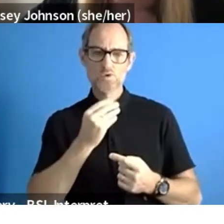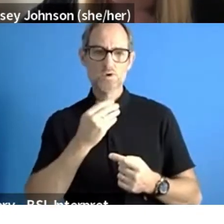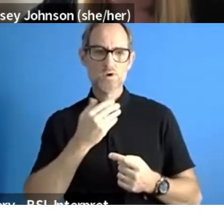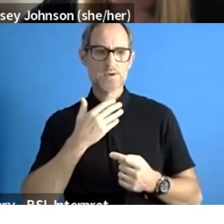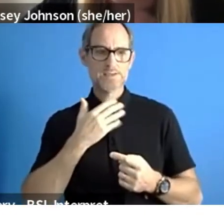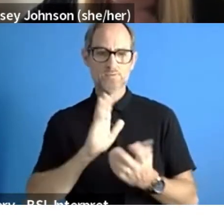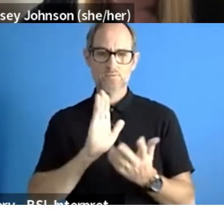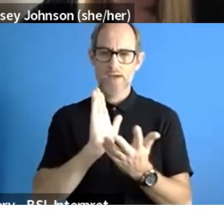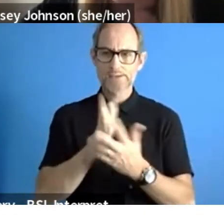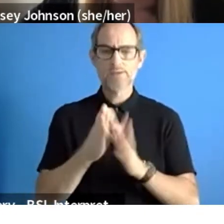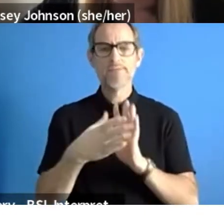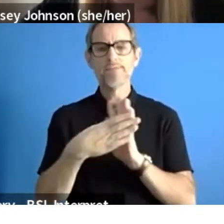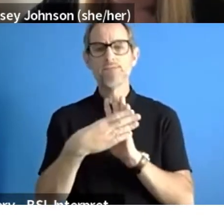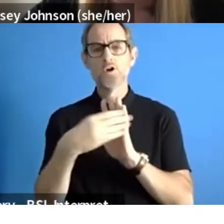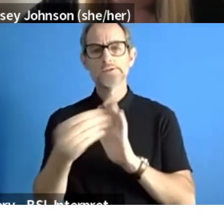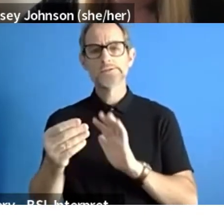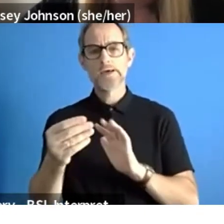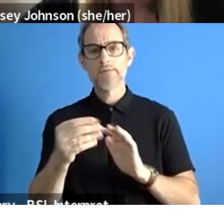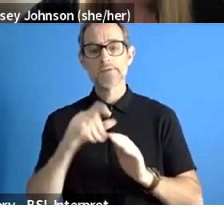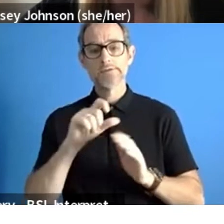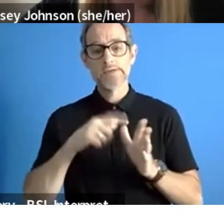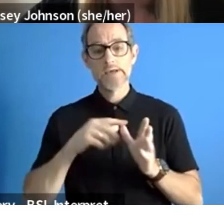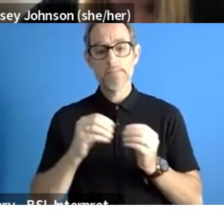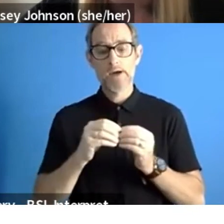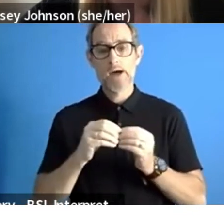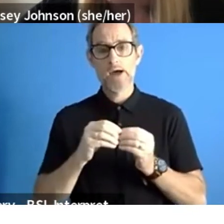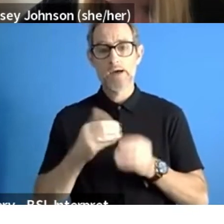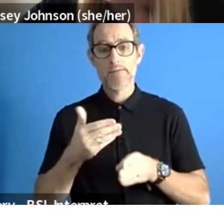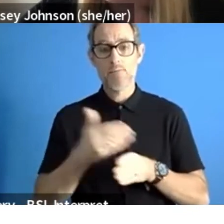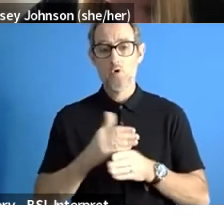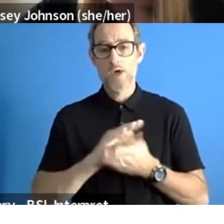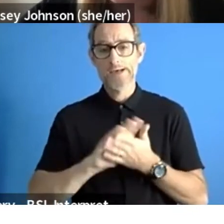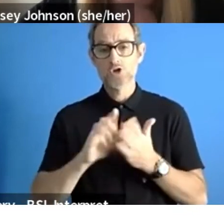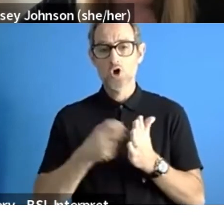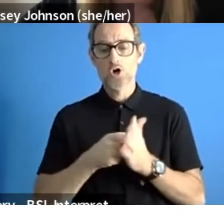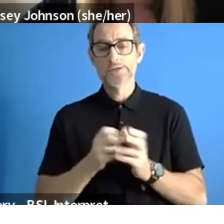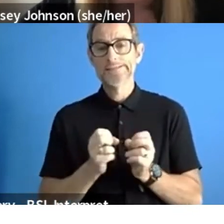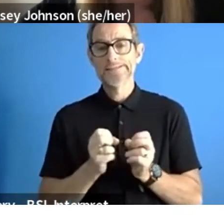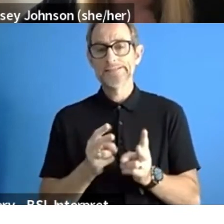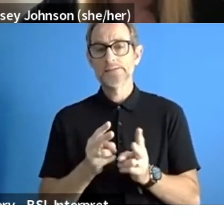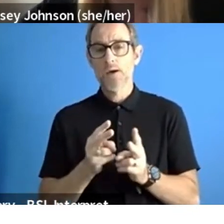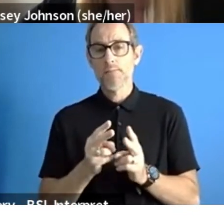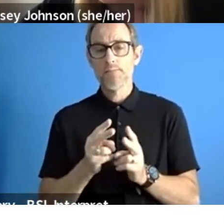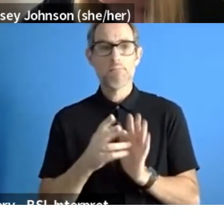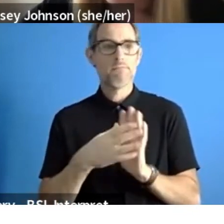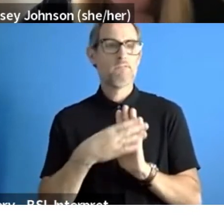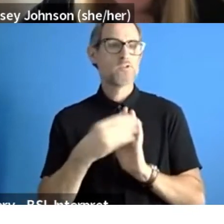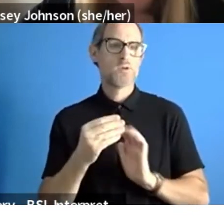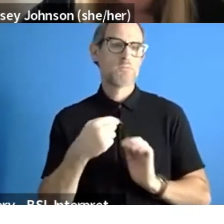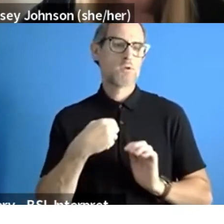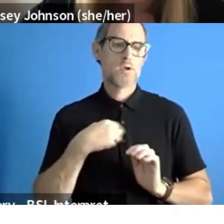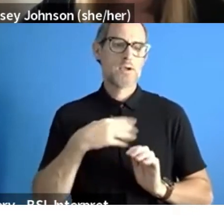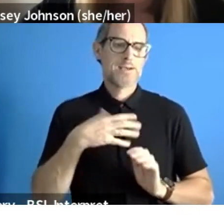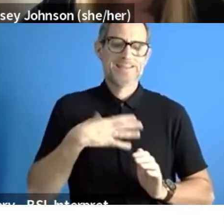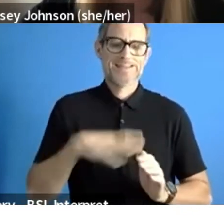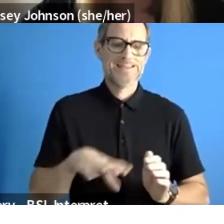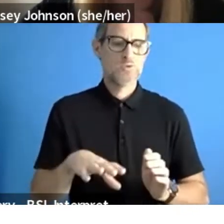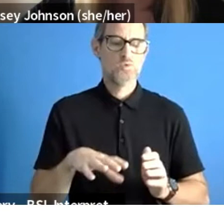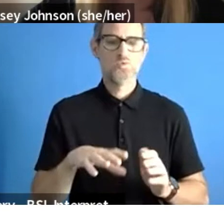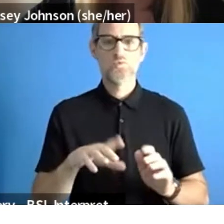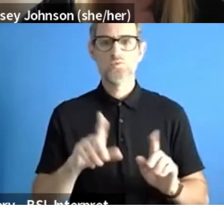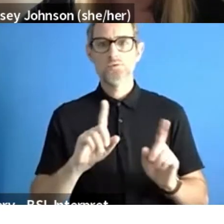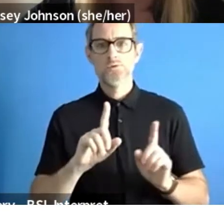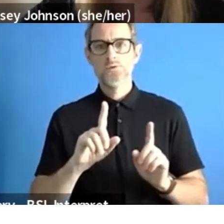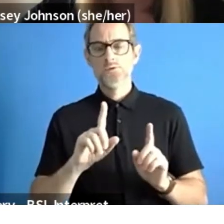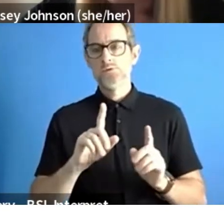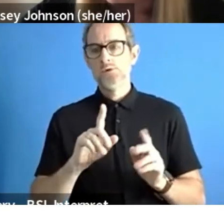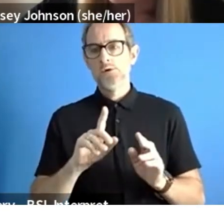For example, a scenario with an HR department would be I need to go